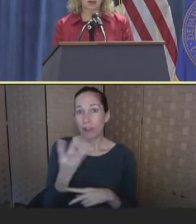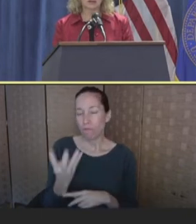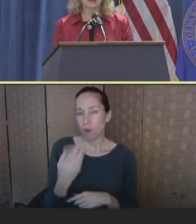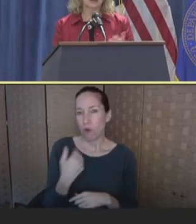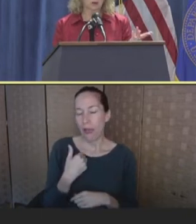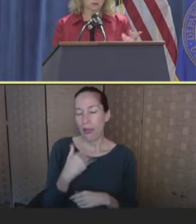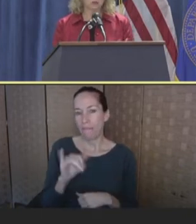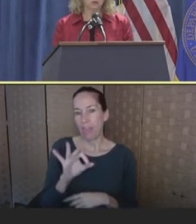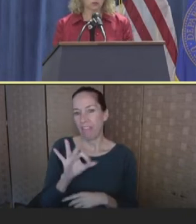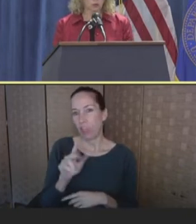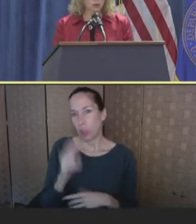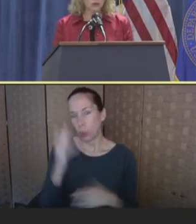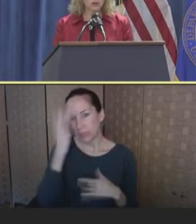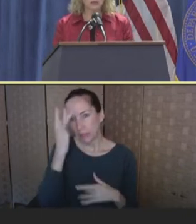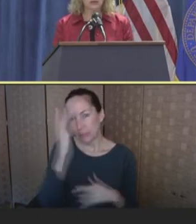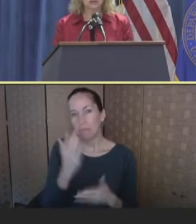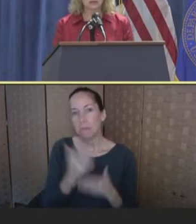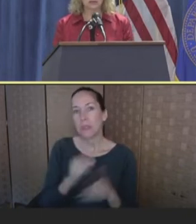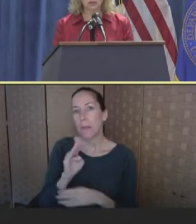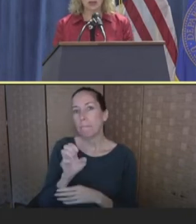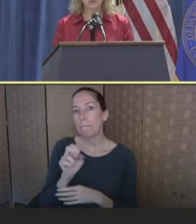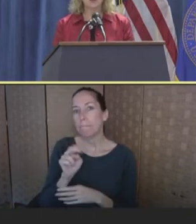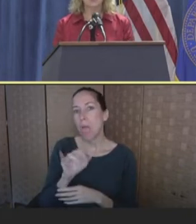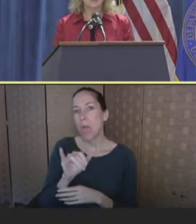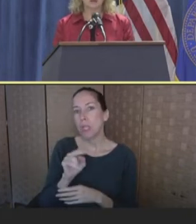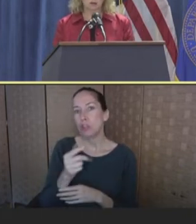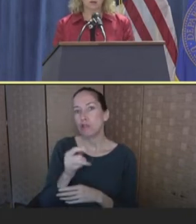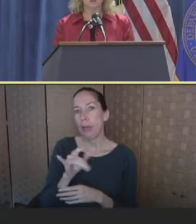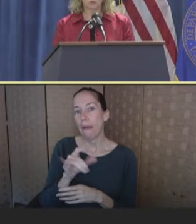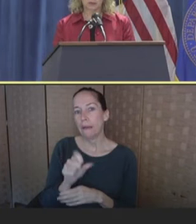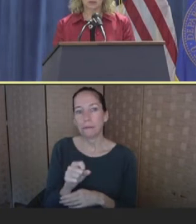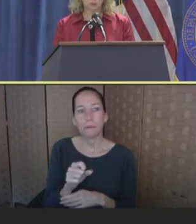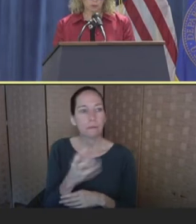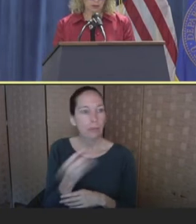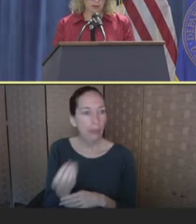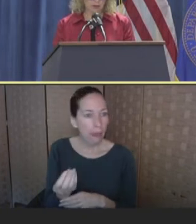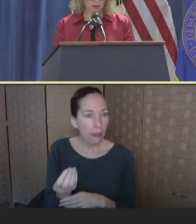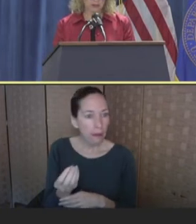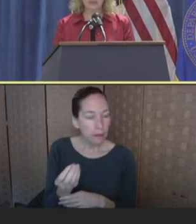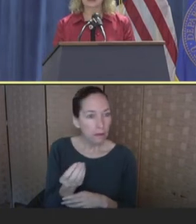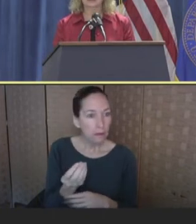and the numbers you saw earlier related to each type that we see paralytic cases.